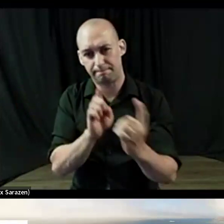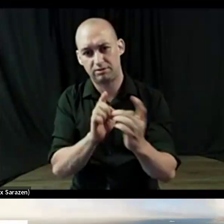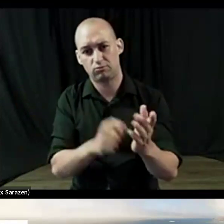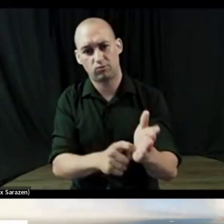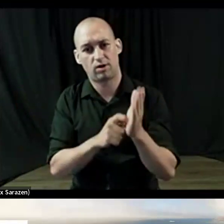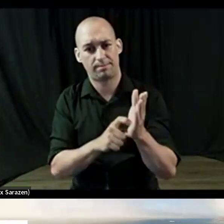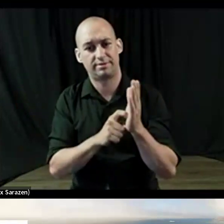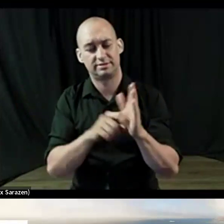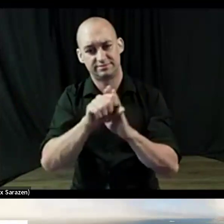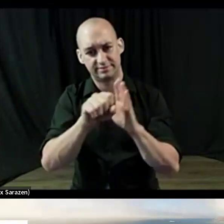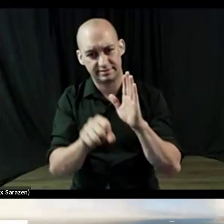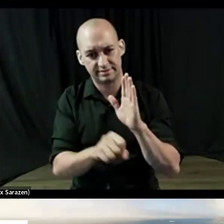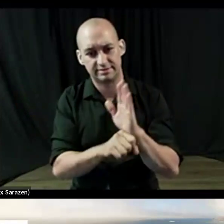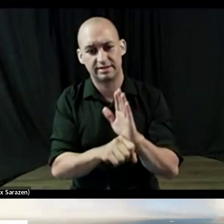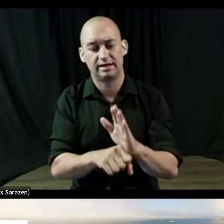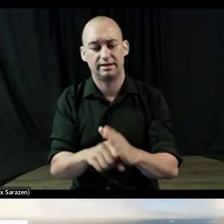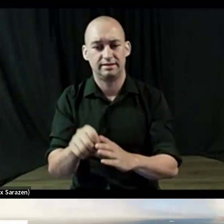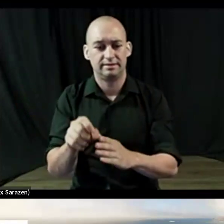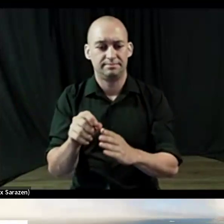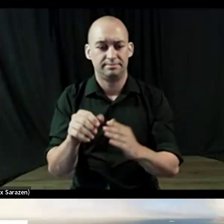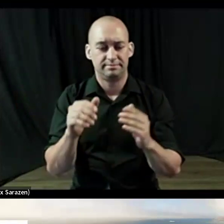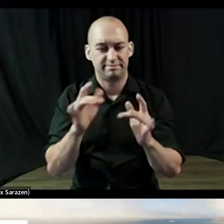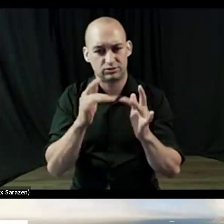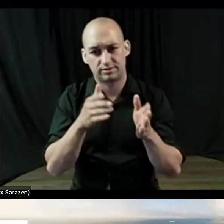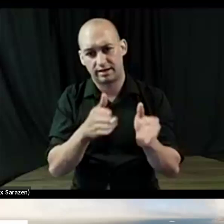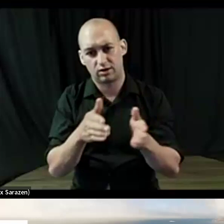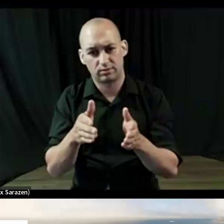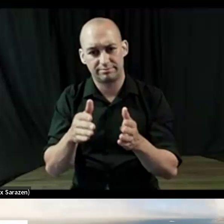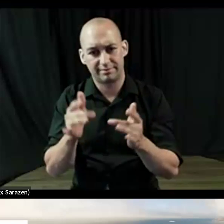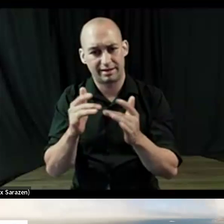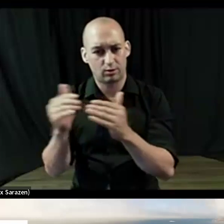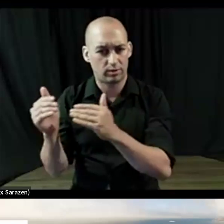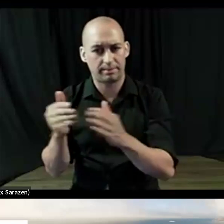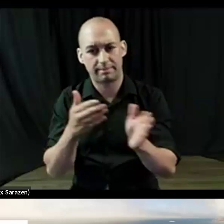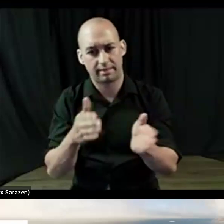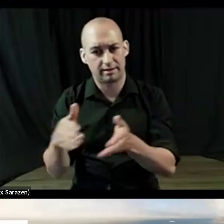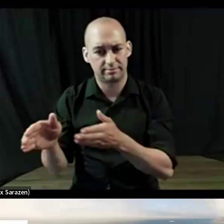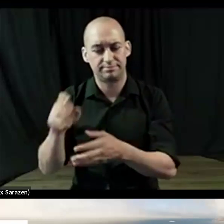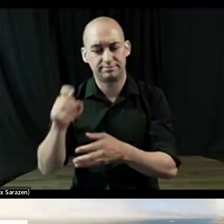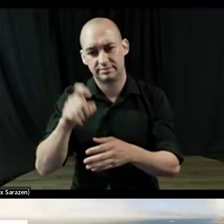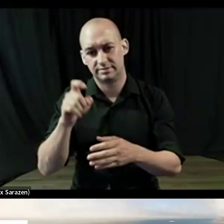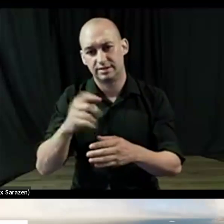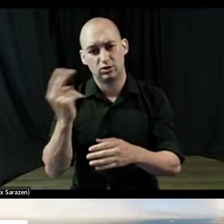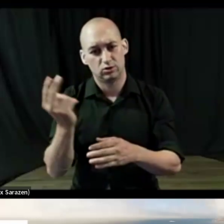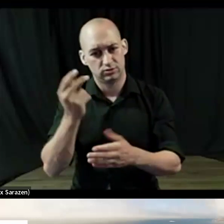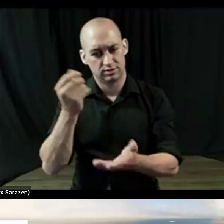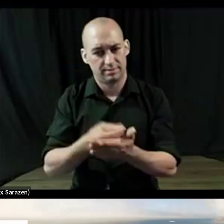Capacity Grants, we are going to have to leverage the funding to focus on the covered populations as